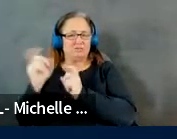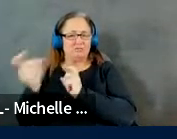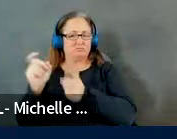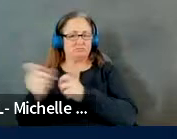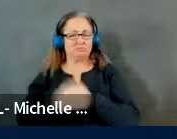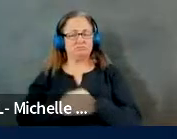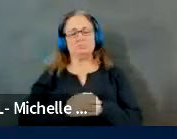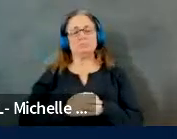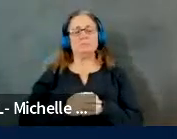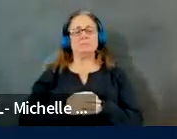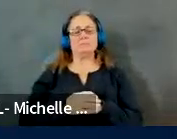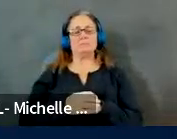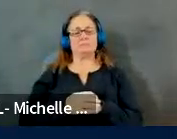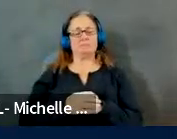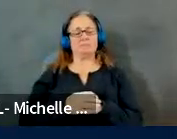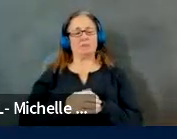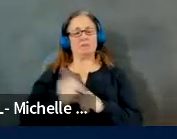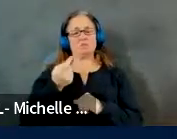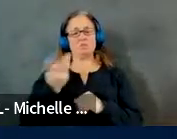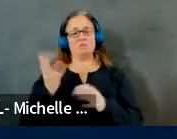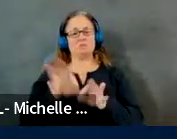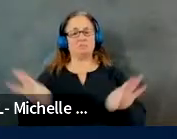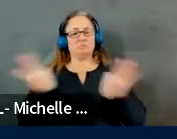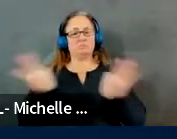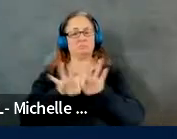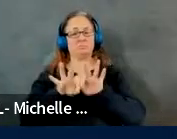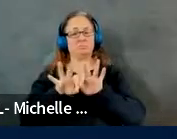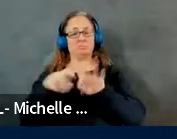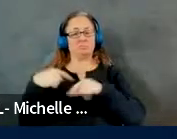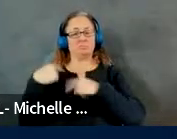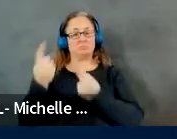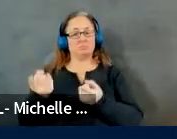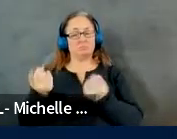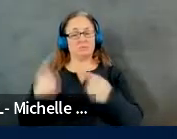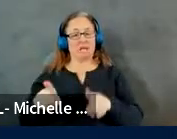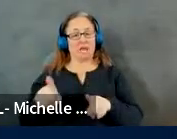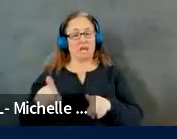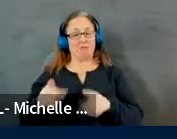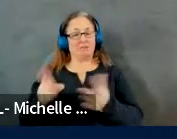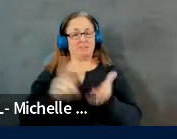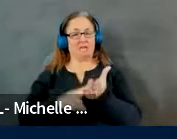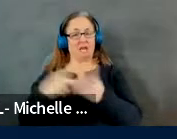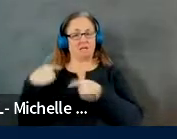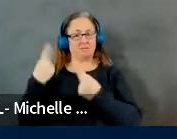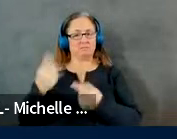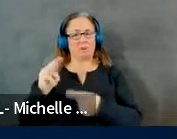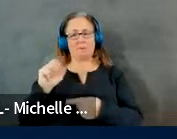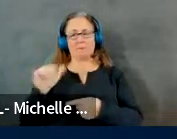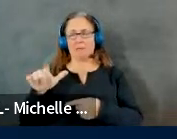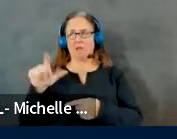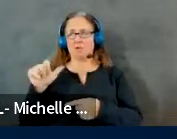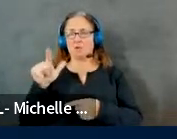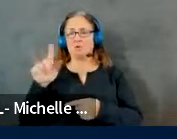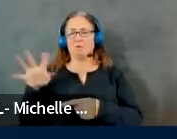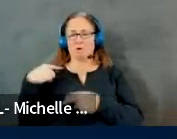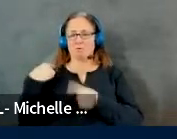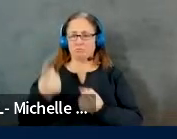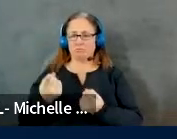so a few key things that have happened since that MOU signing back in May of 2024 is the launch of